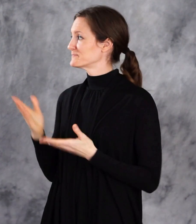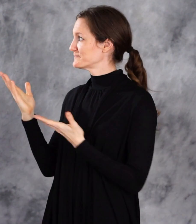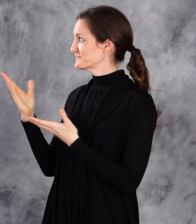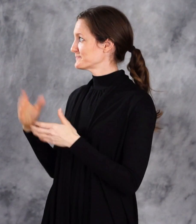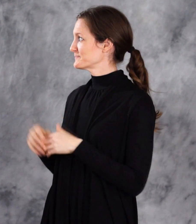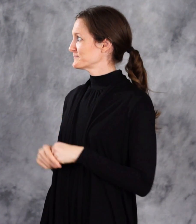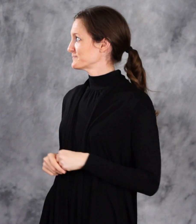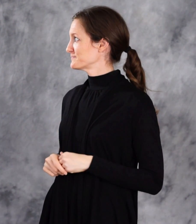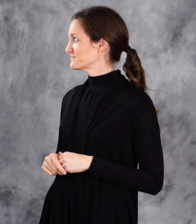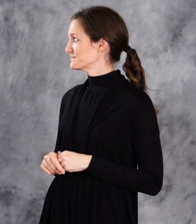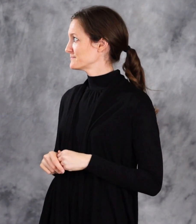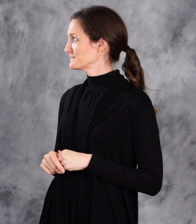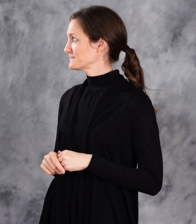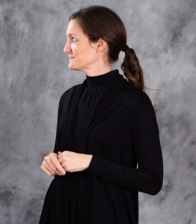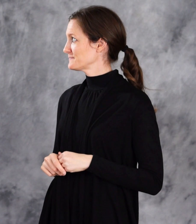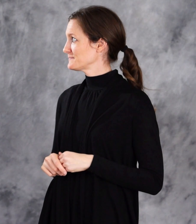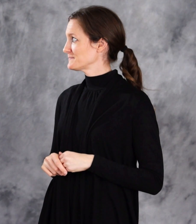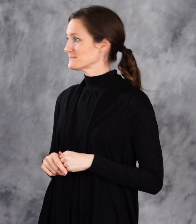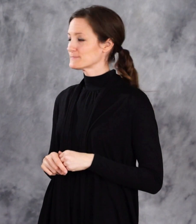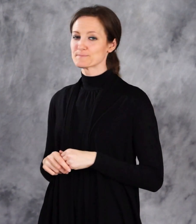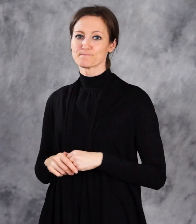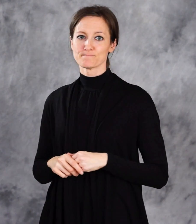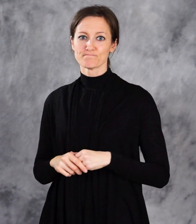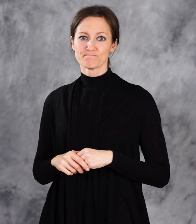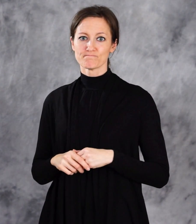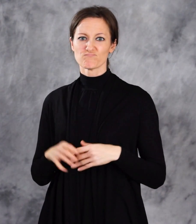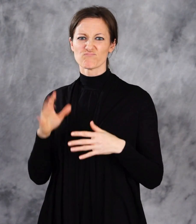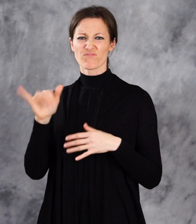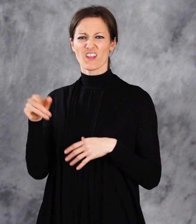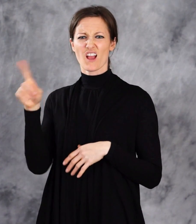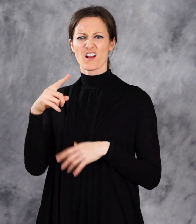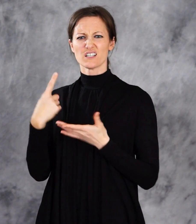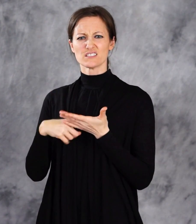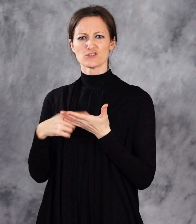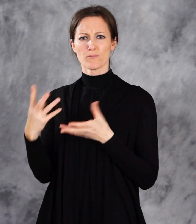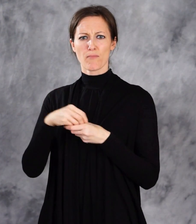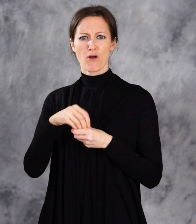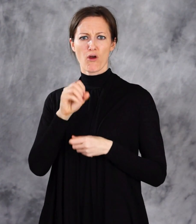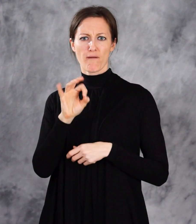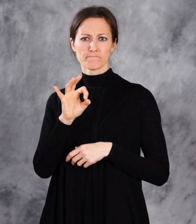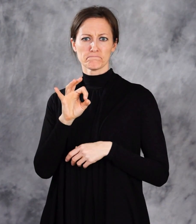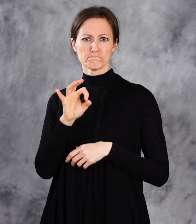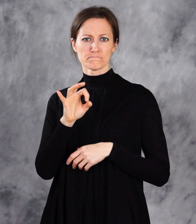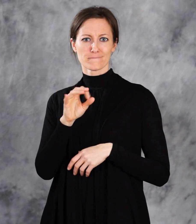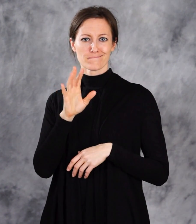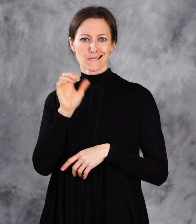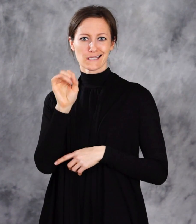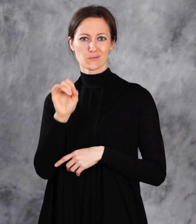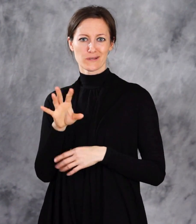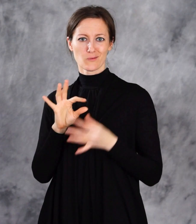House Education Finance Committee This discussion is part of a hearing